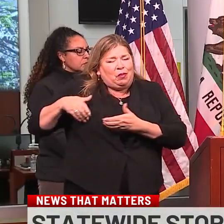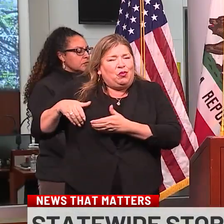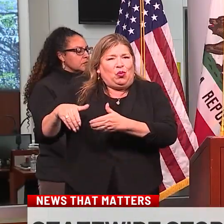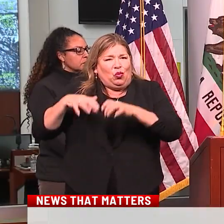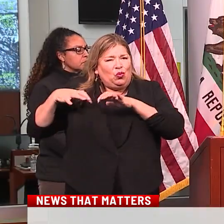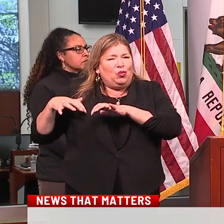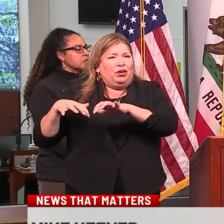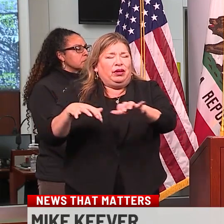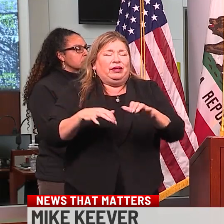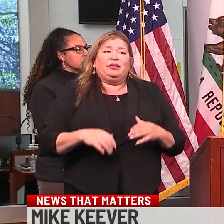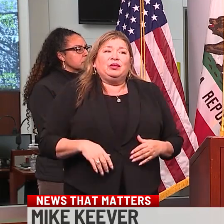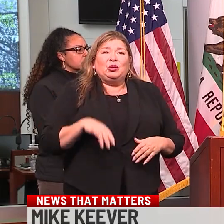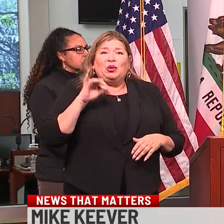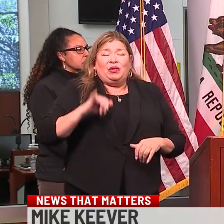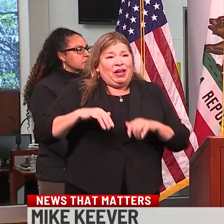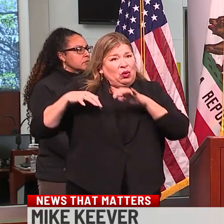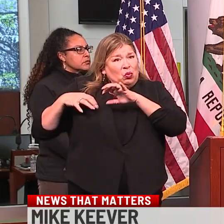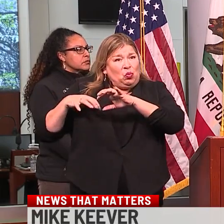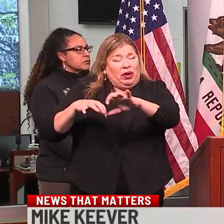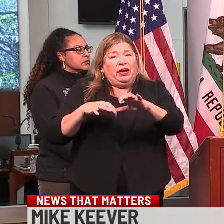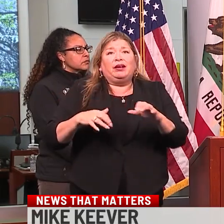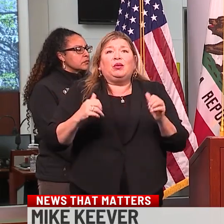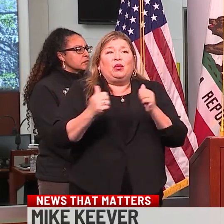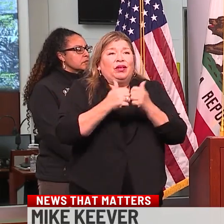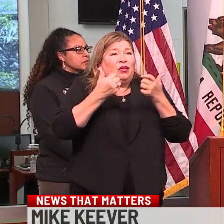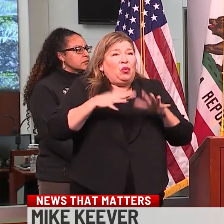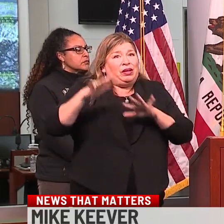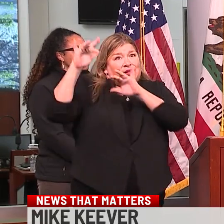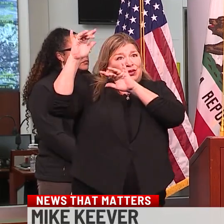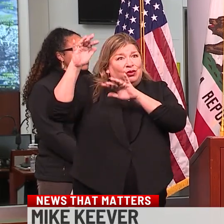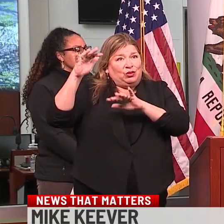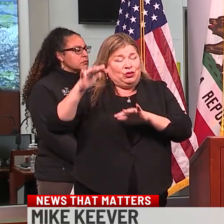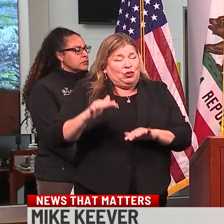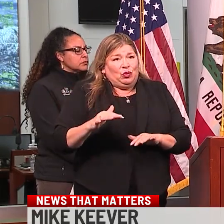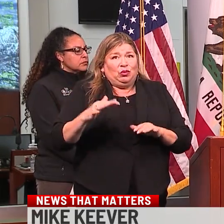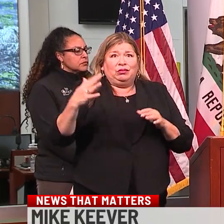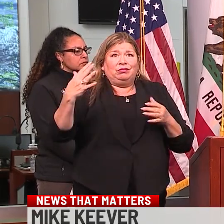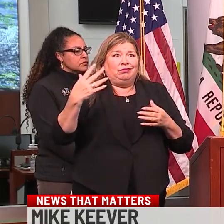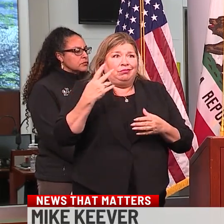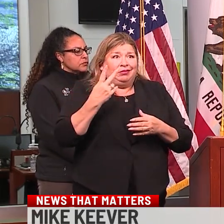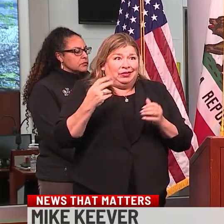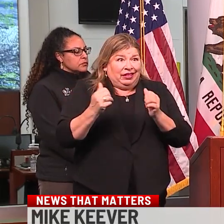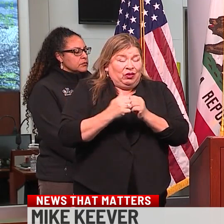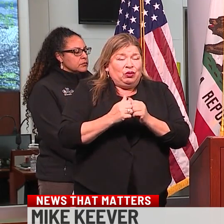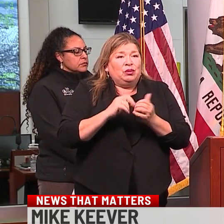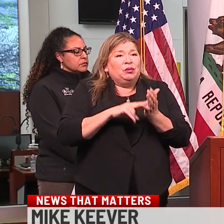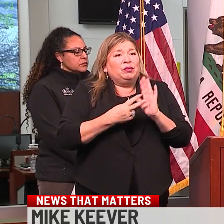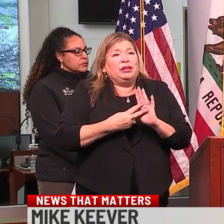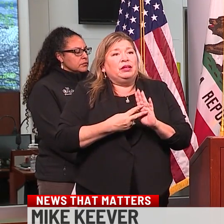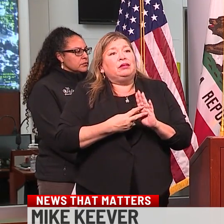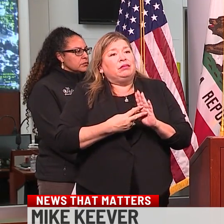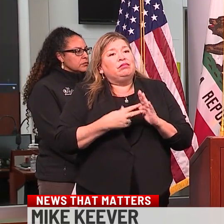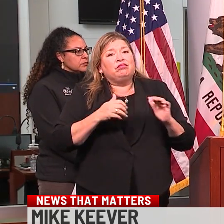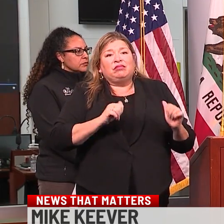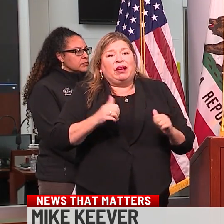EXPECTED NEXT WEEK. IT'S ALL EMERGENCY CREWS HANDS ON DECK. THIS HEAVY, WARM RAIN COMBINED